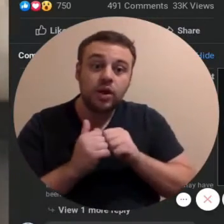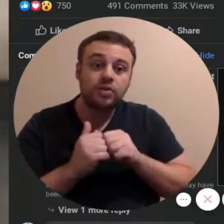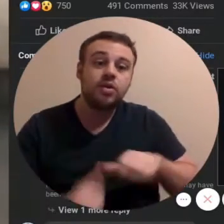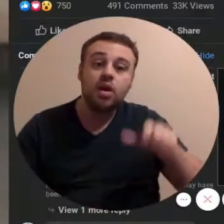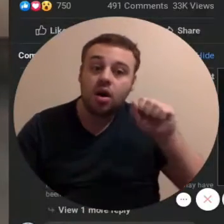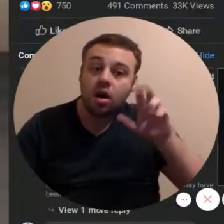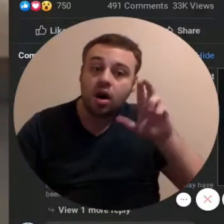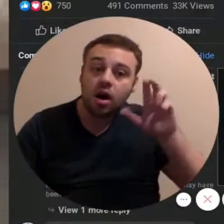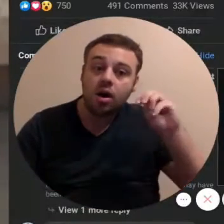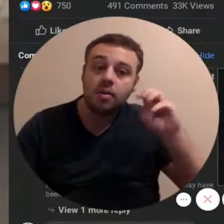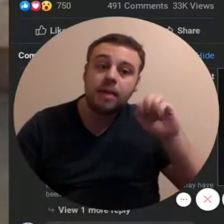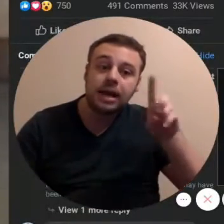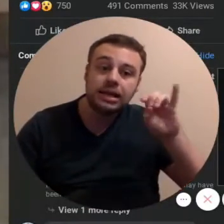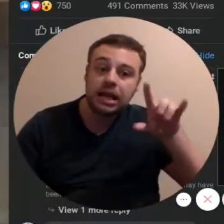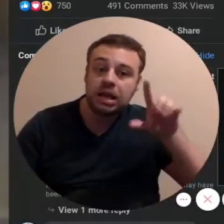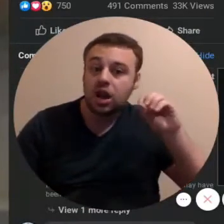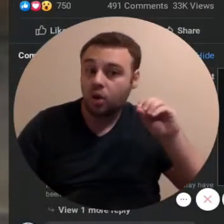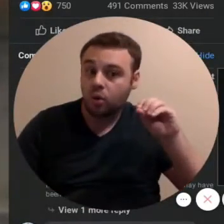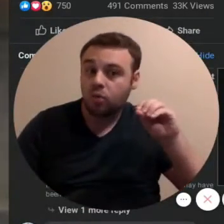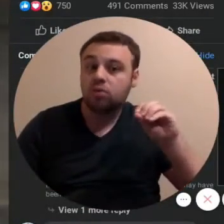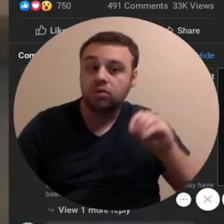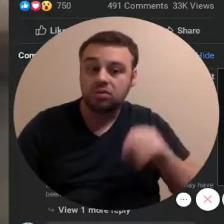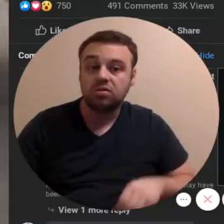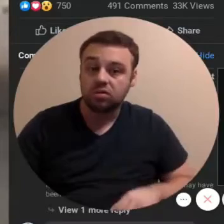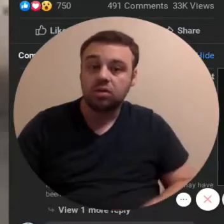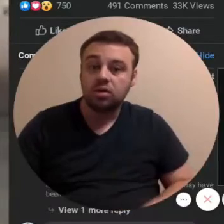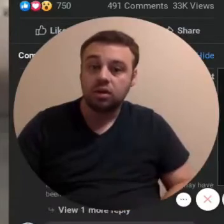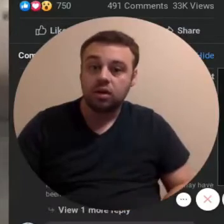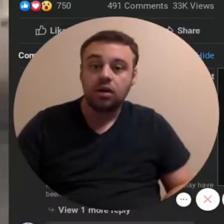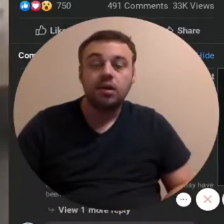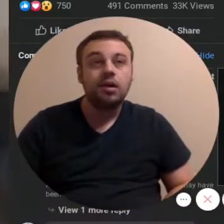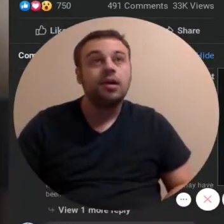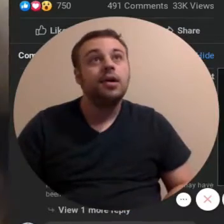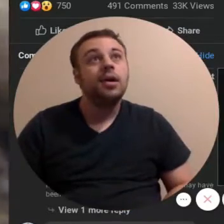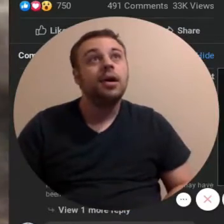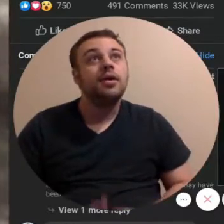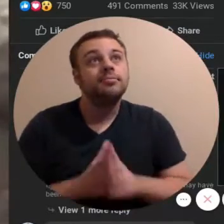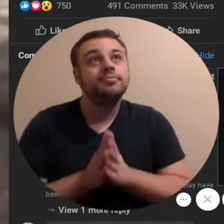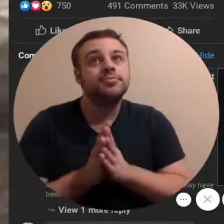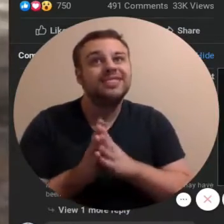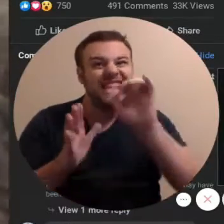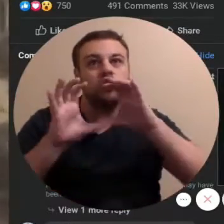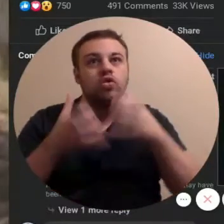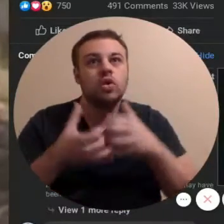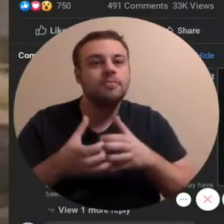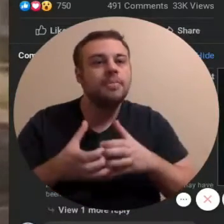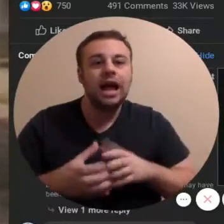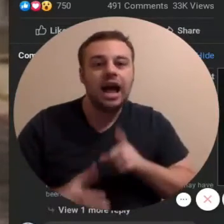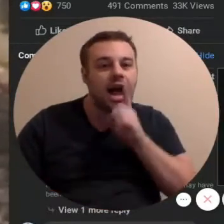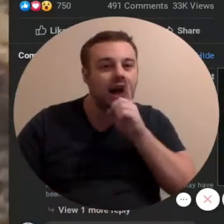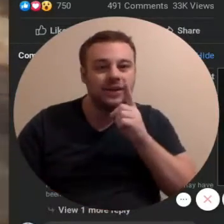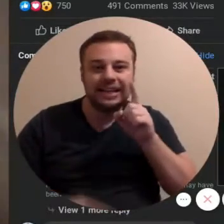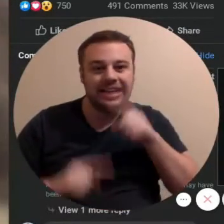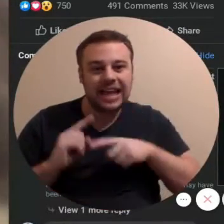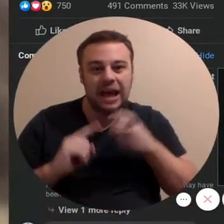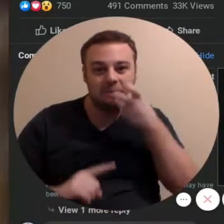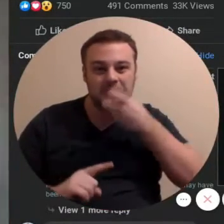so they're- yeah they're in, I can't even pronounce it but they are related to armadillos.